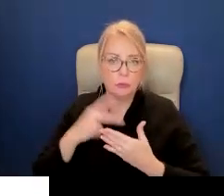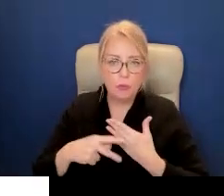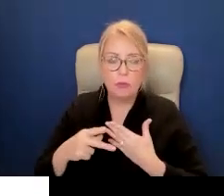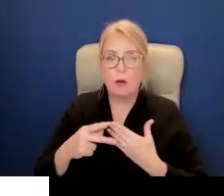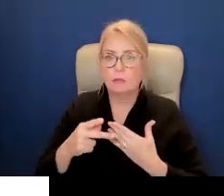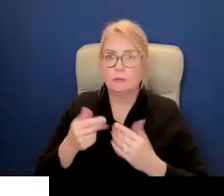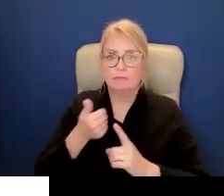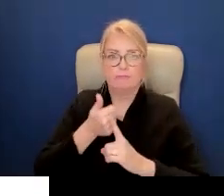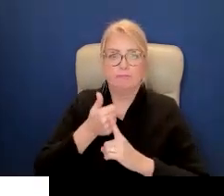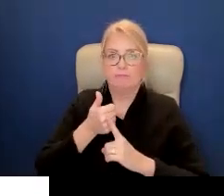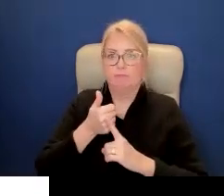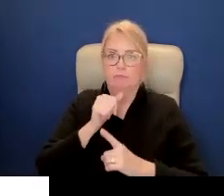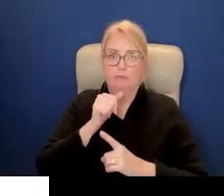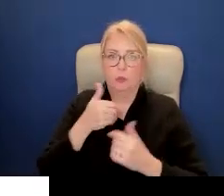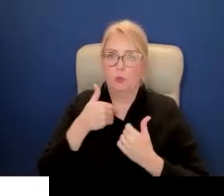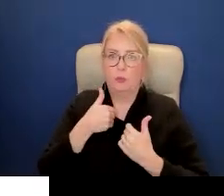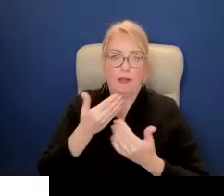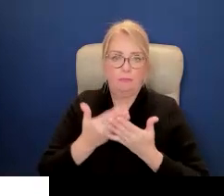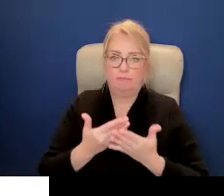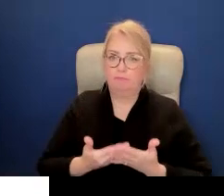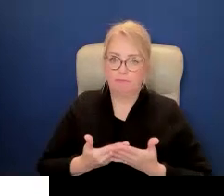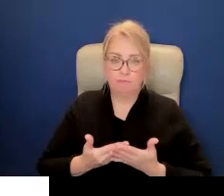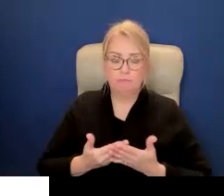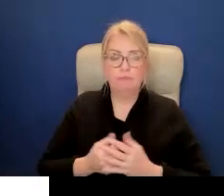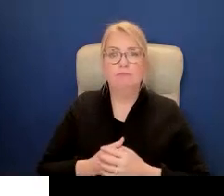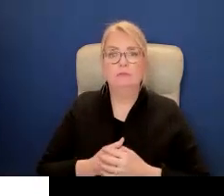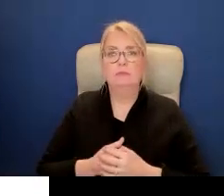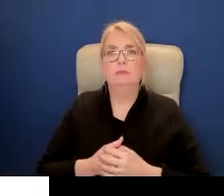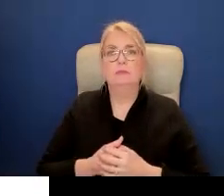are undocumented and just, you know, stay abreast of basic